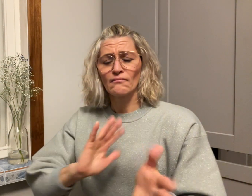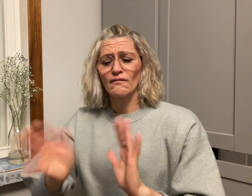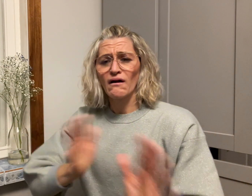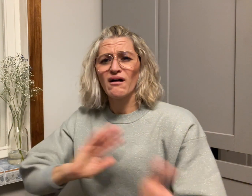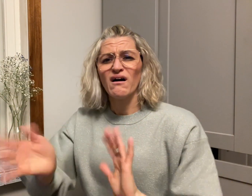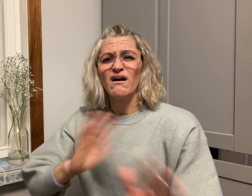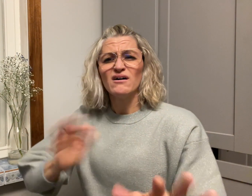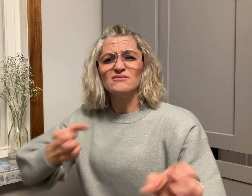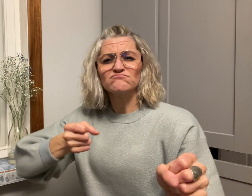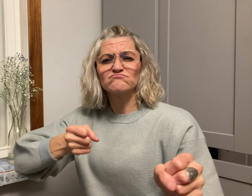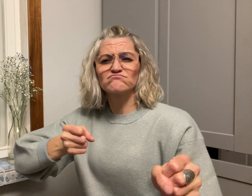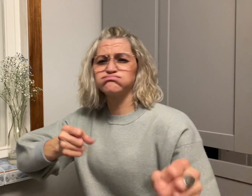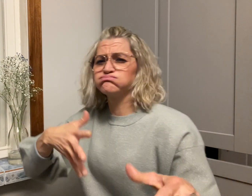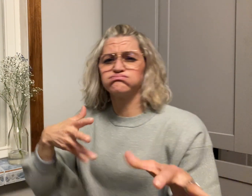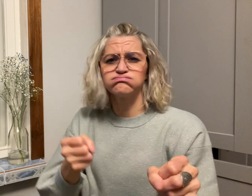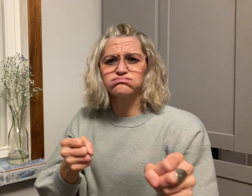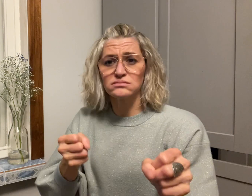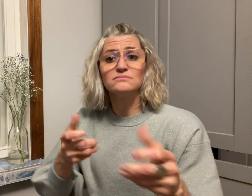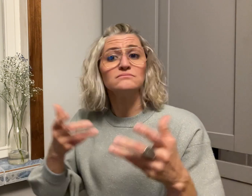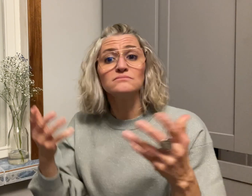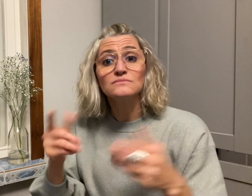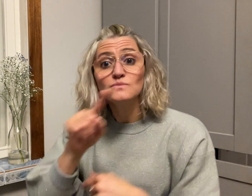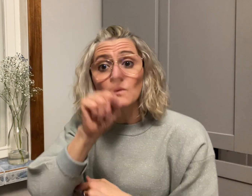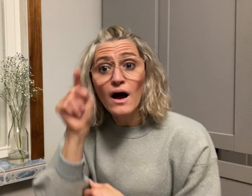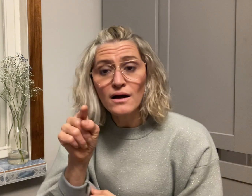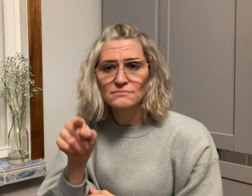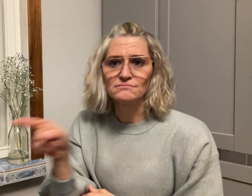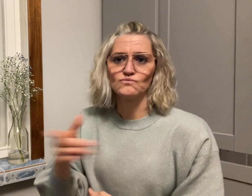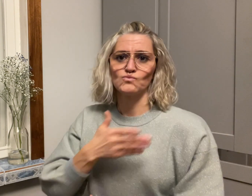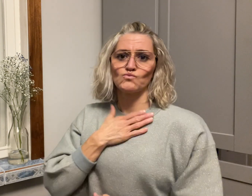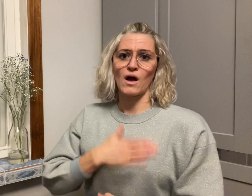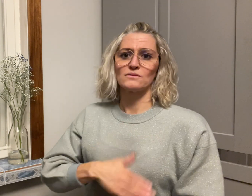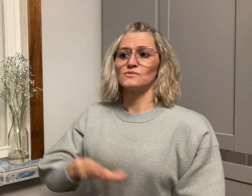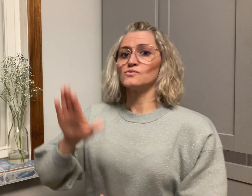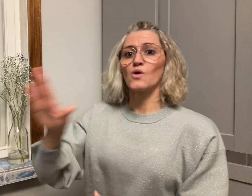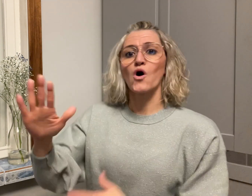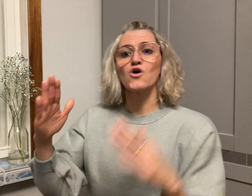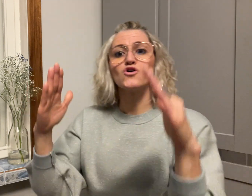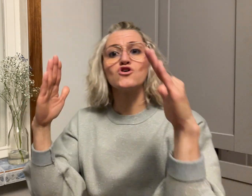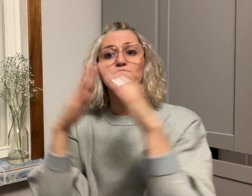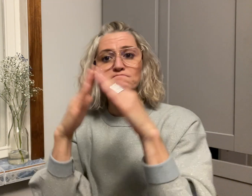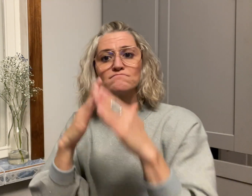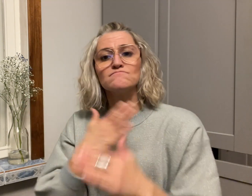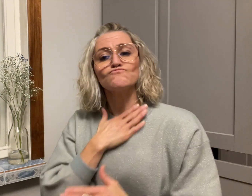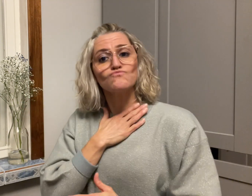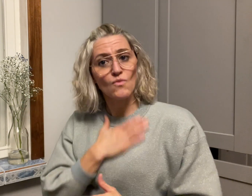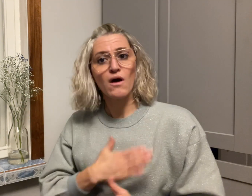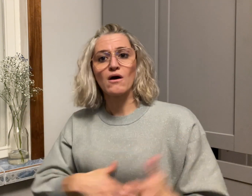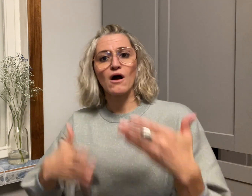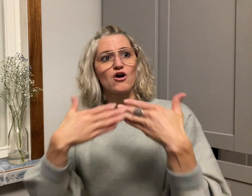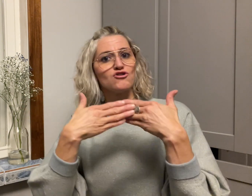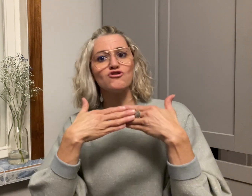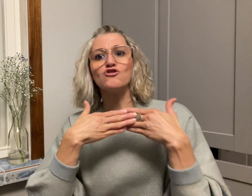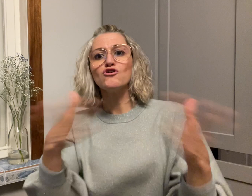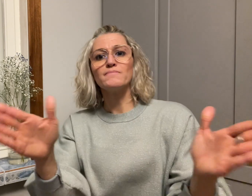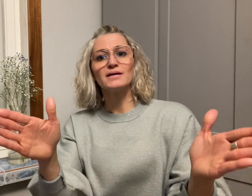so that she could open a school in their home where